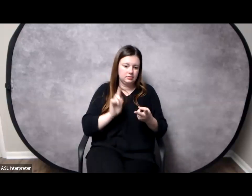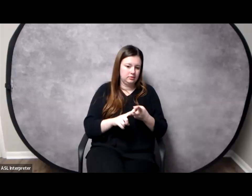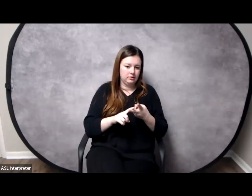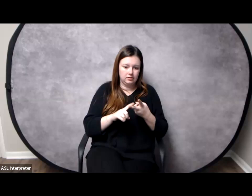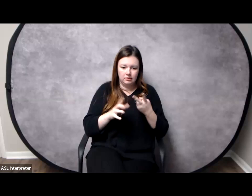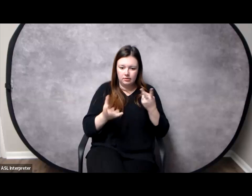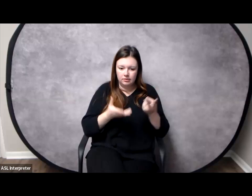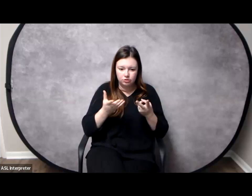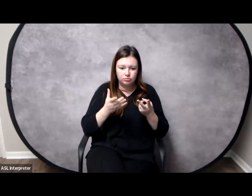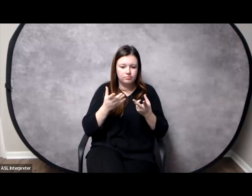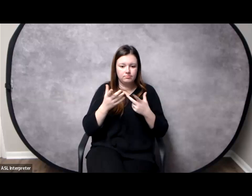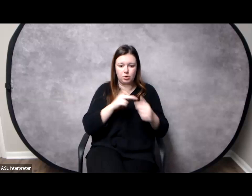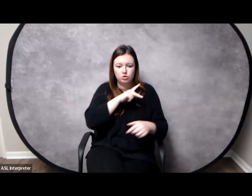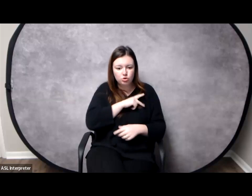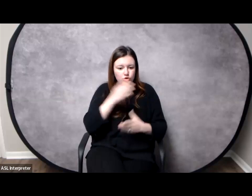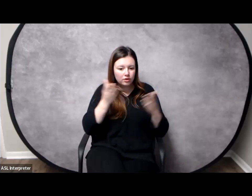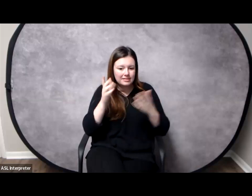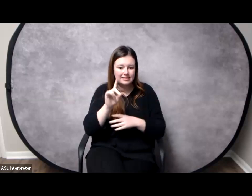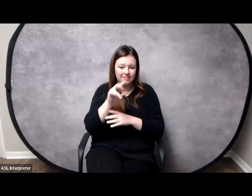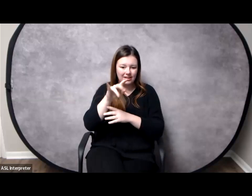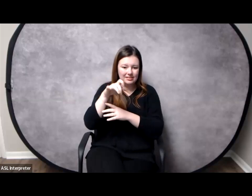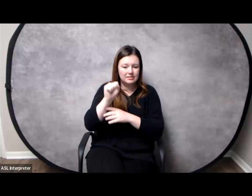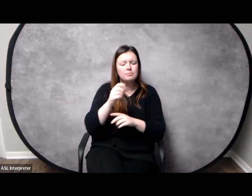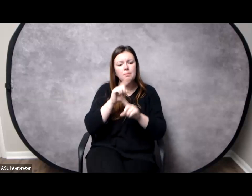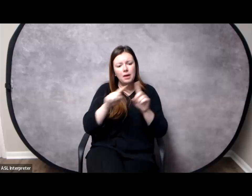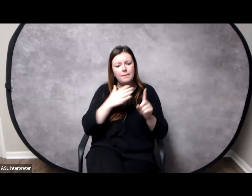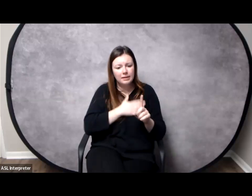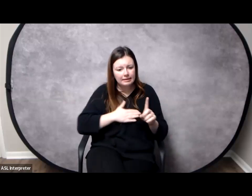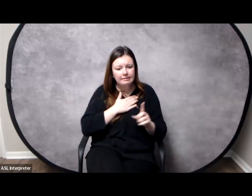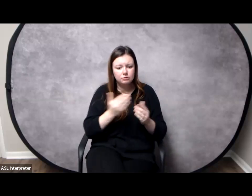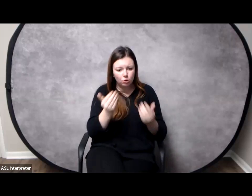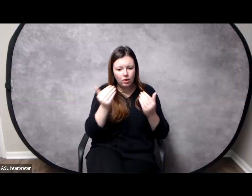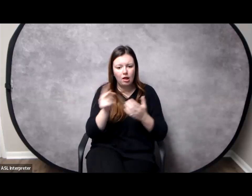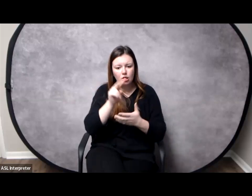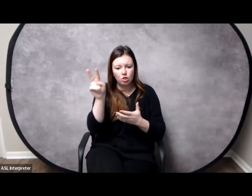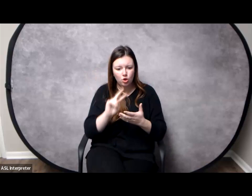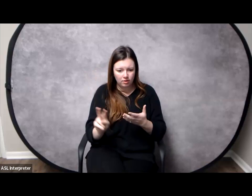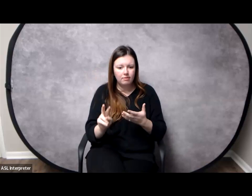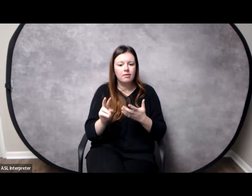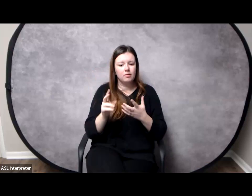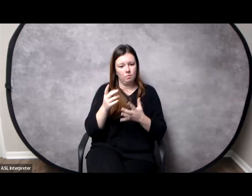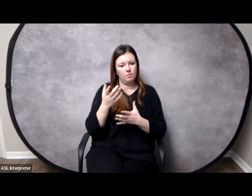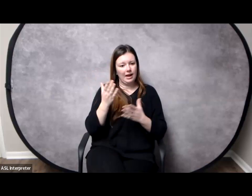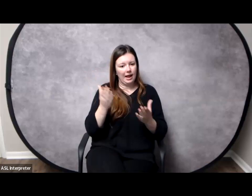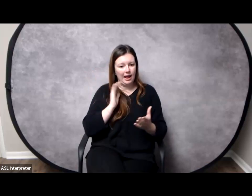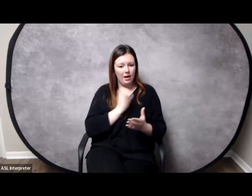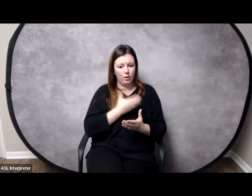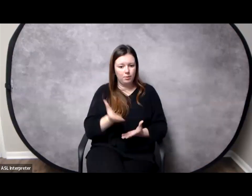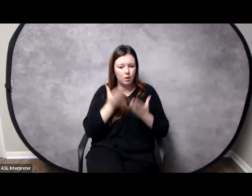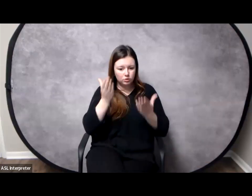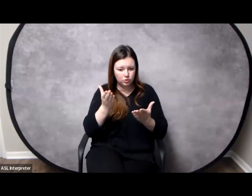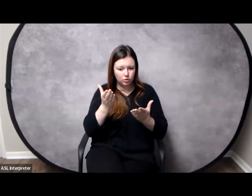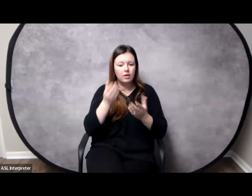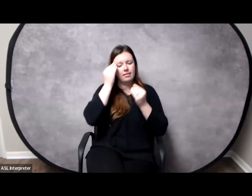And if you have any suggestions or modifications that you think need to be made for HHS recipients.